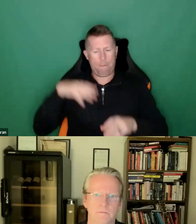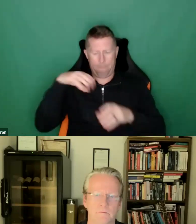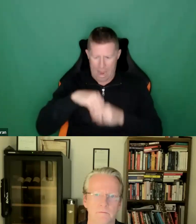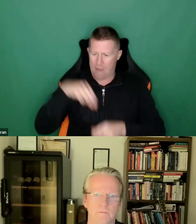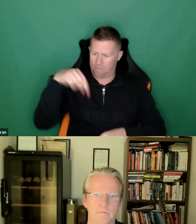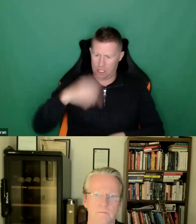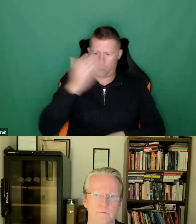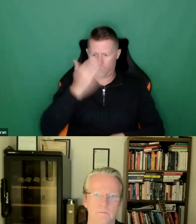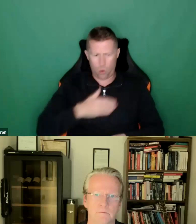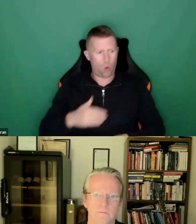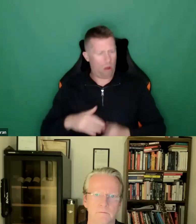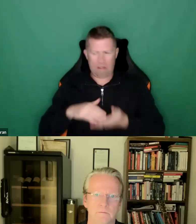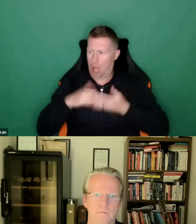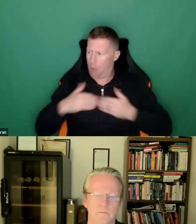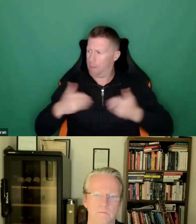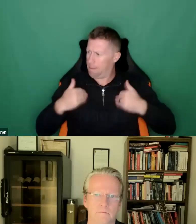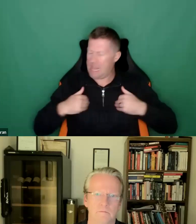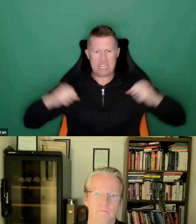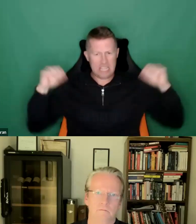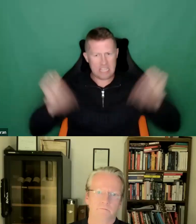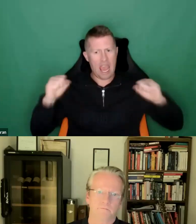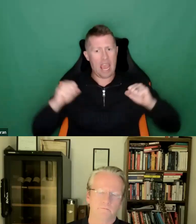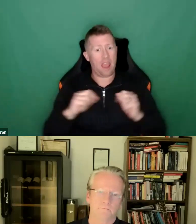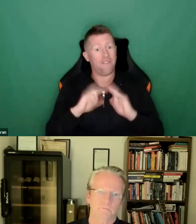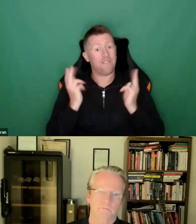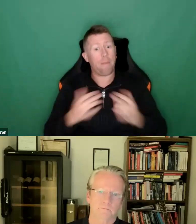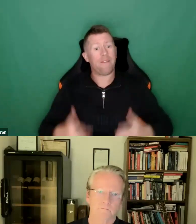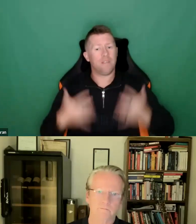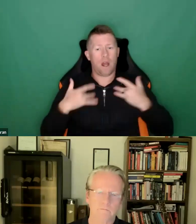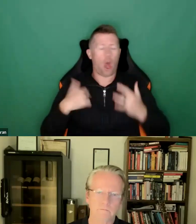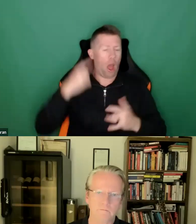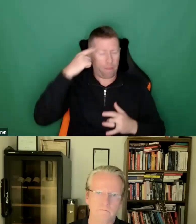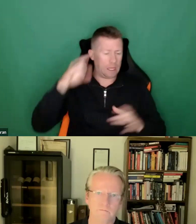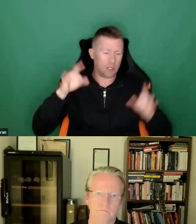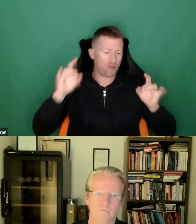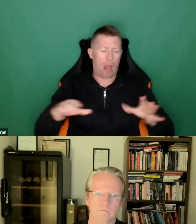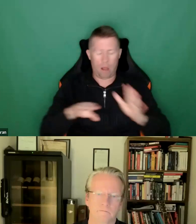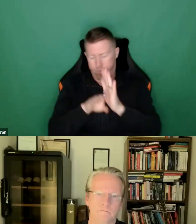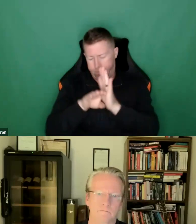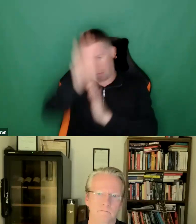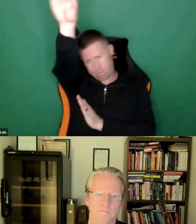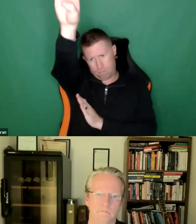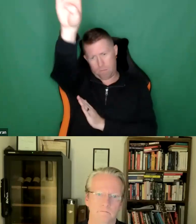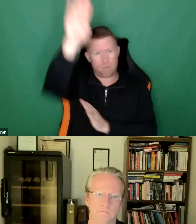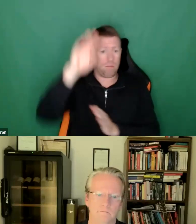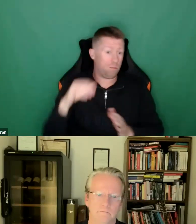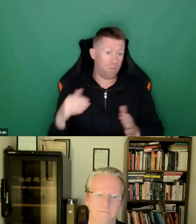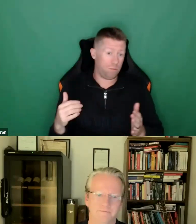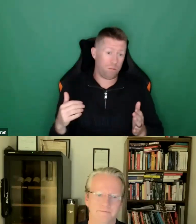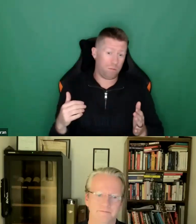just such a believe that we can wrap things around schools and families and communities, and the kids are really feeling